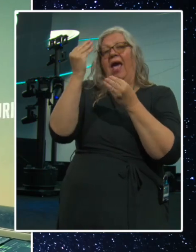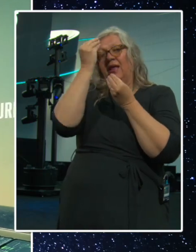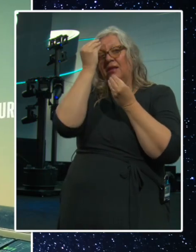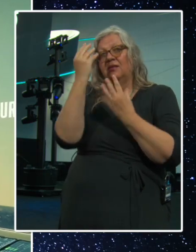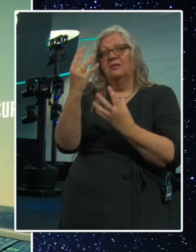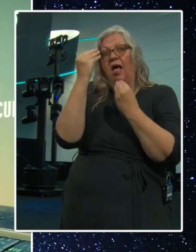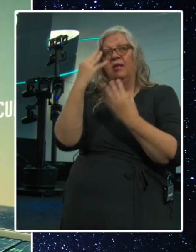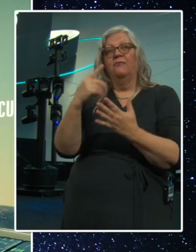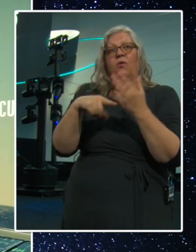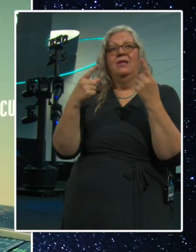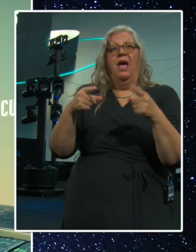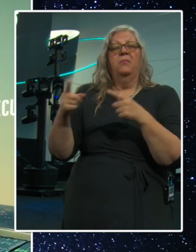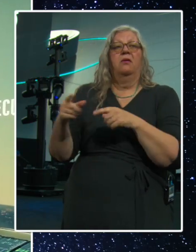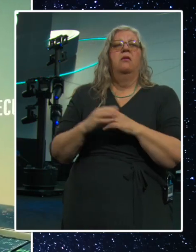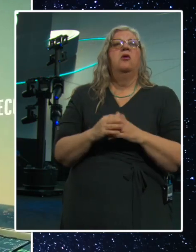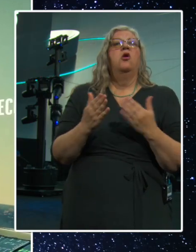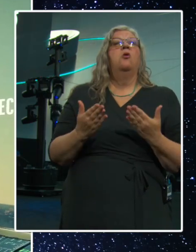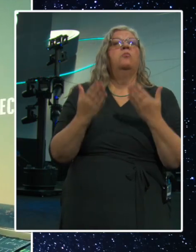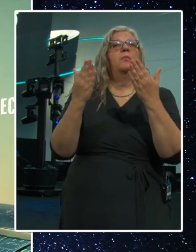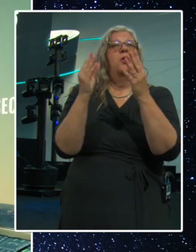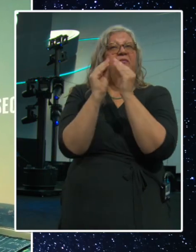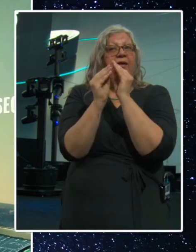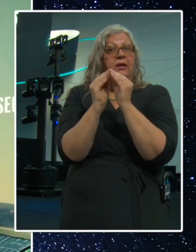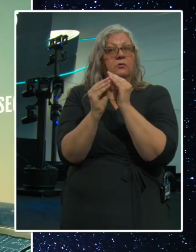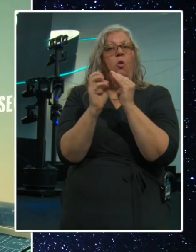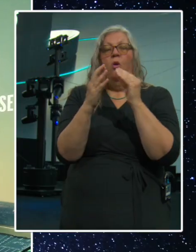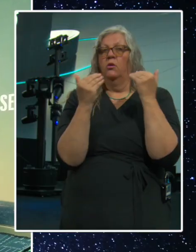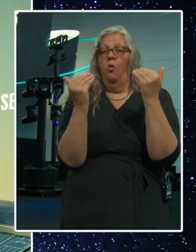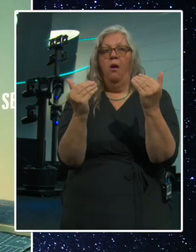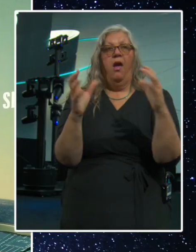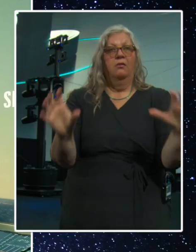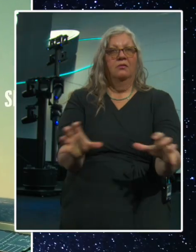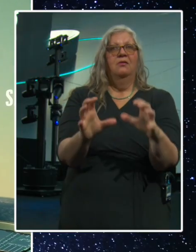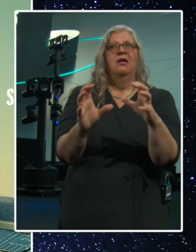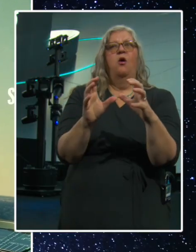Then they propose a fix or even act while keeping you informed.